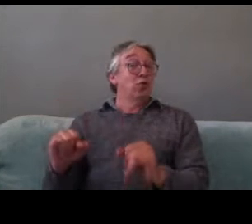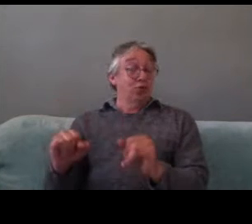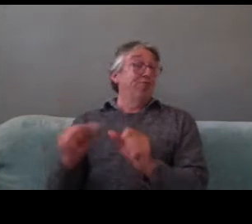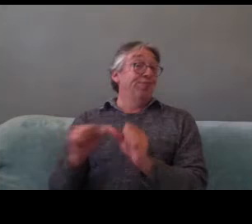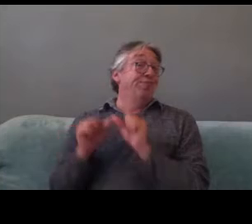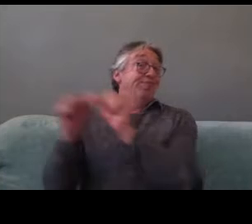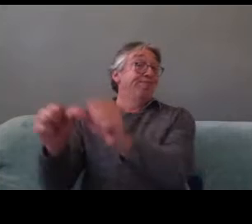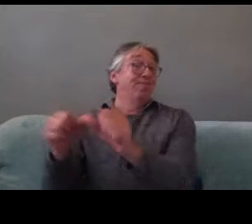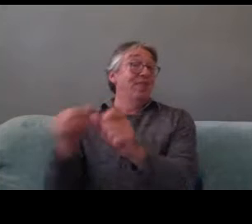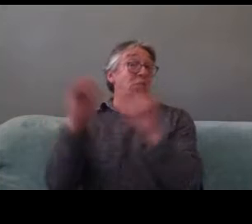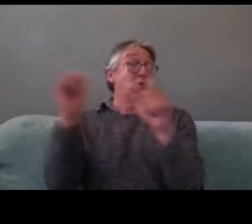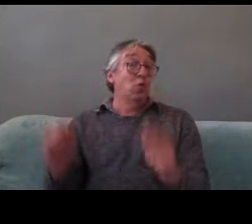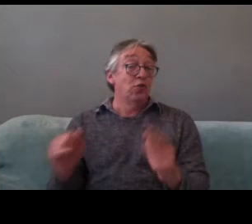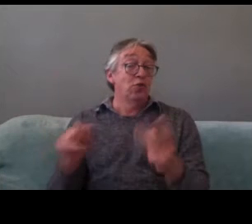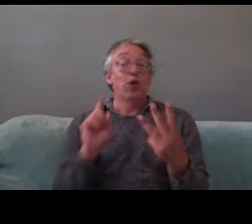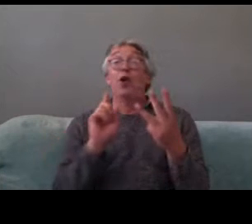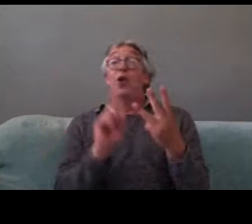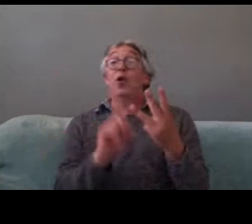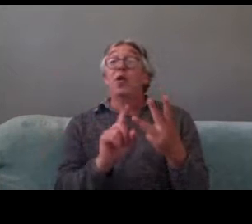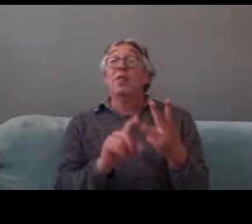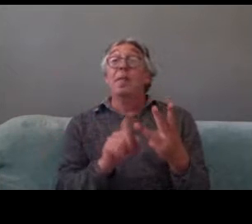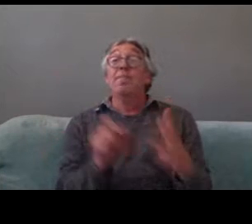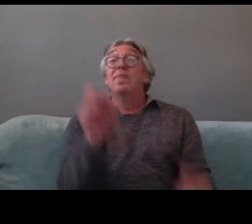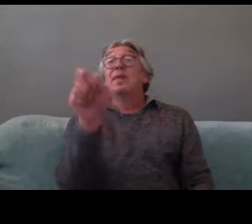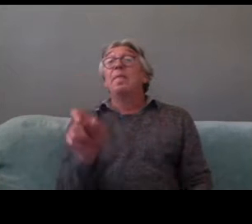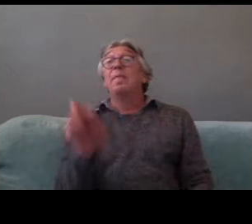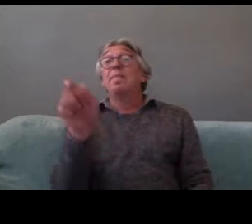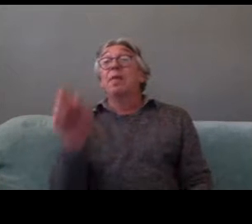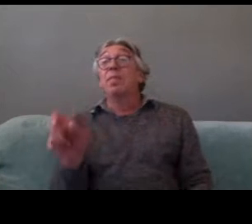and people who are facing difficulties in water supply, sewage